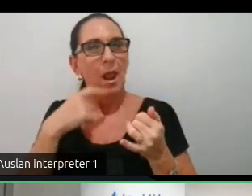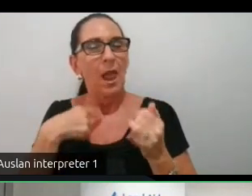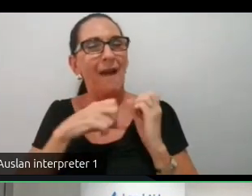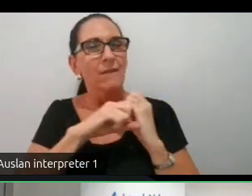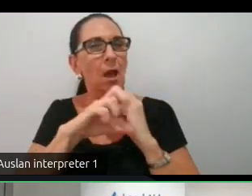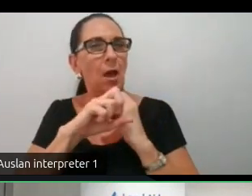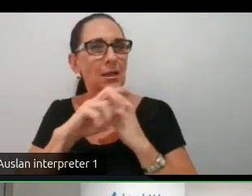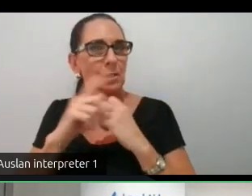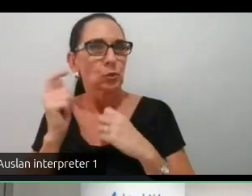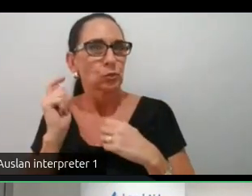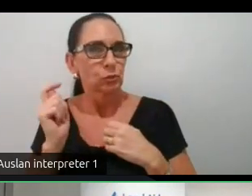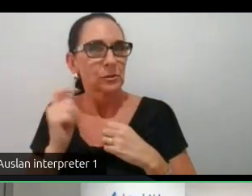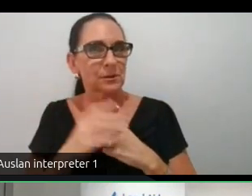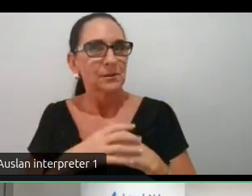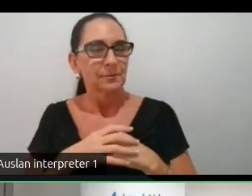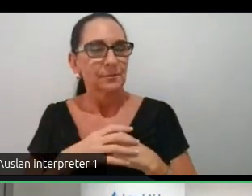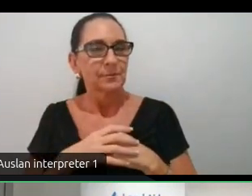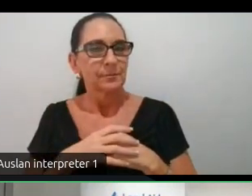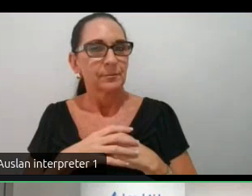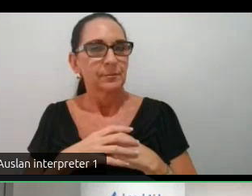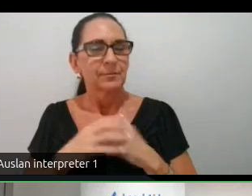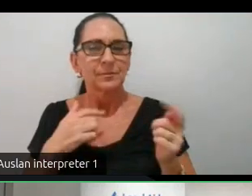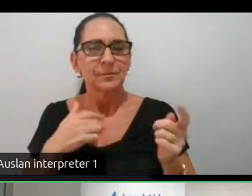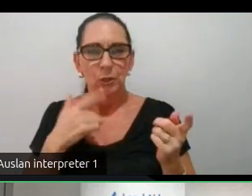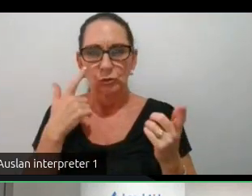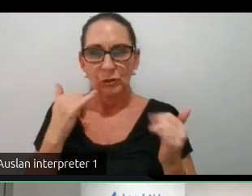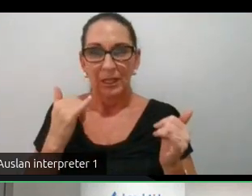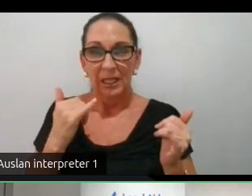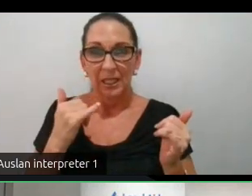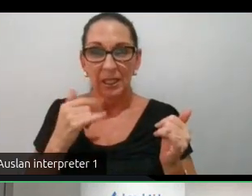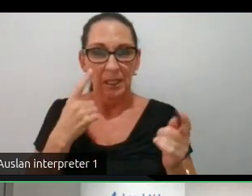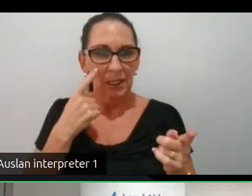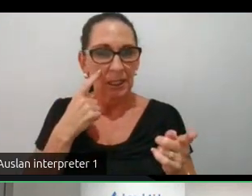that soon. So, look out for that one. Um, I'm just going to double check we don't have any